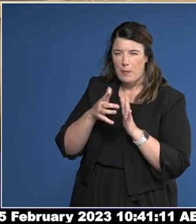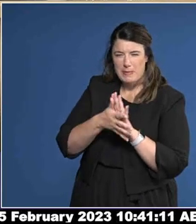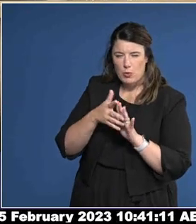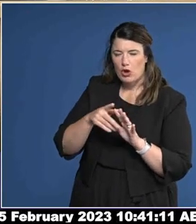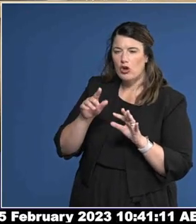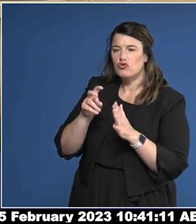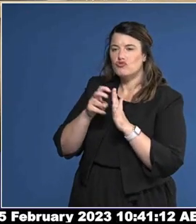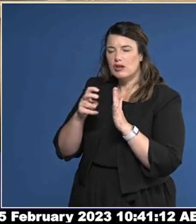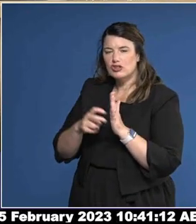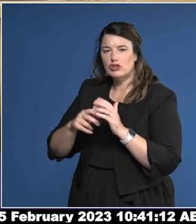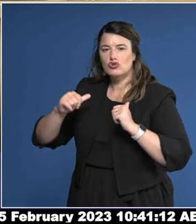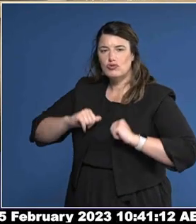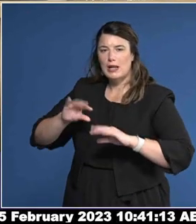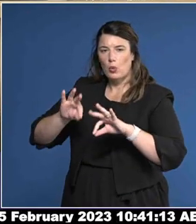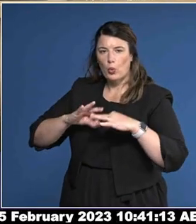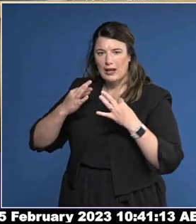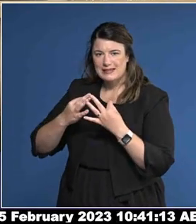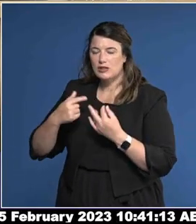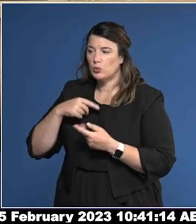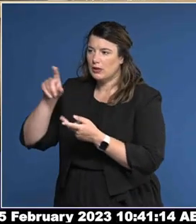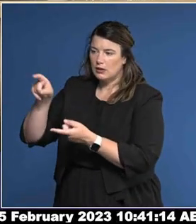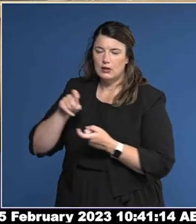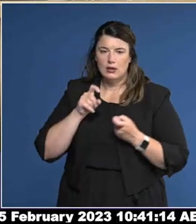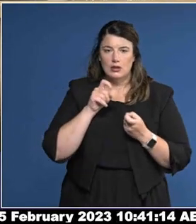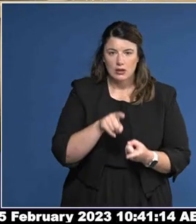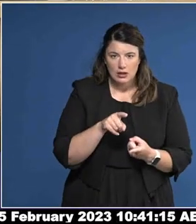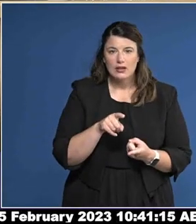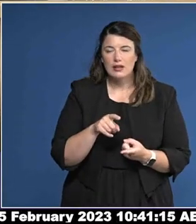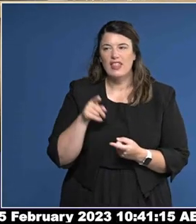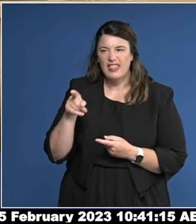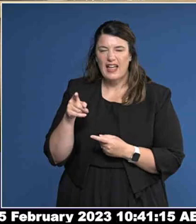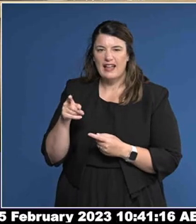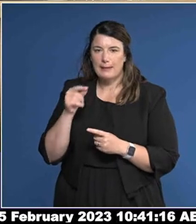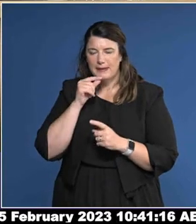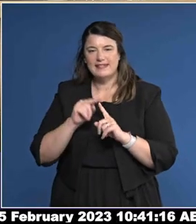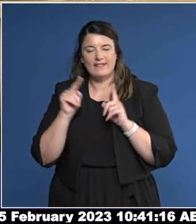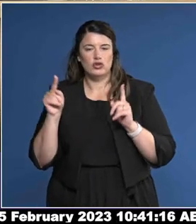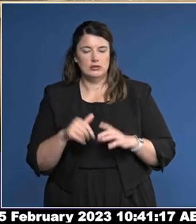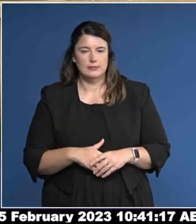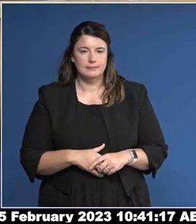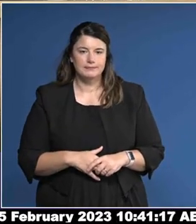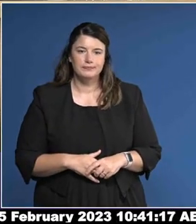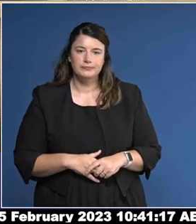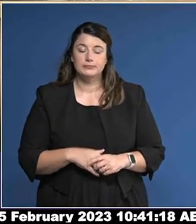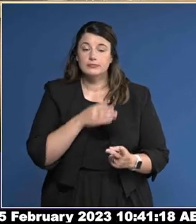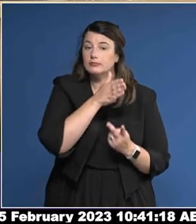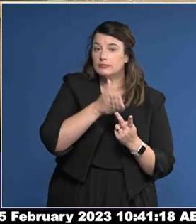Just so we can follow that in the transcript. Yes. Yes. MS EASTMAN: At Araluen? Apart from our orientation session, we use external providers for our